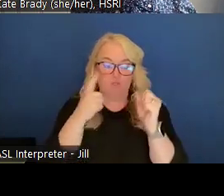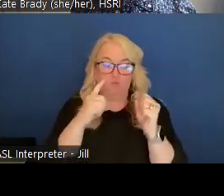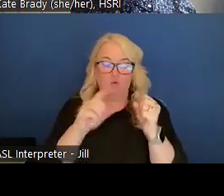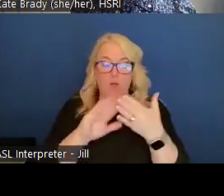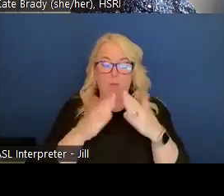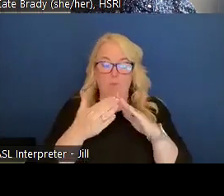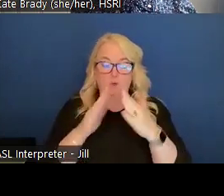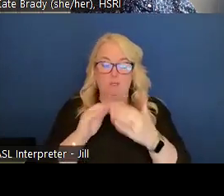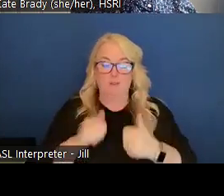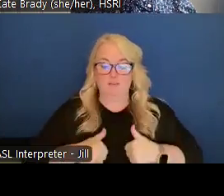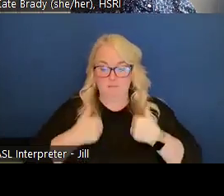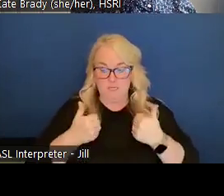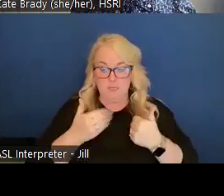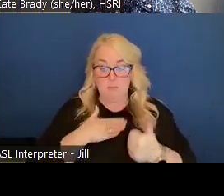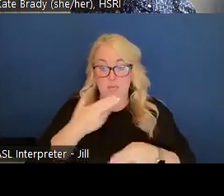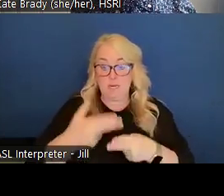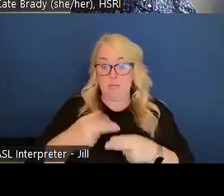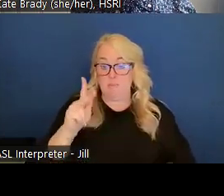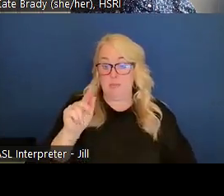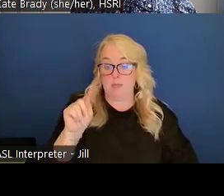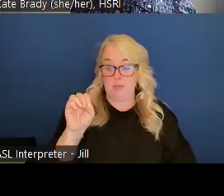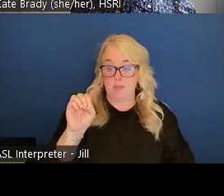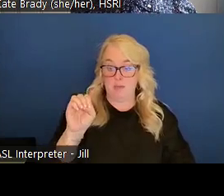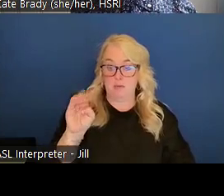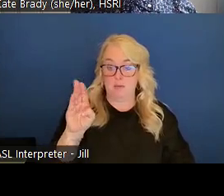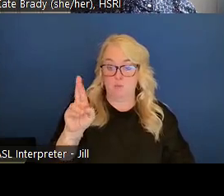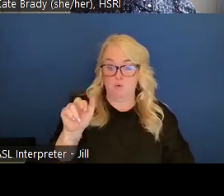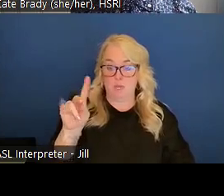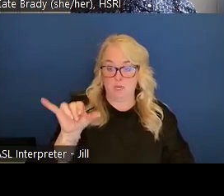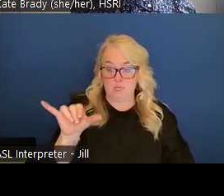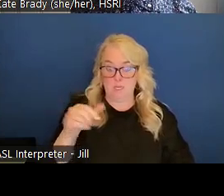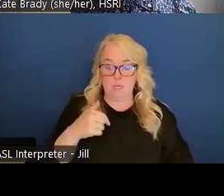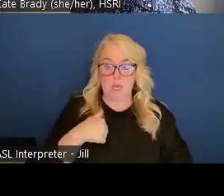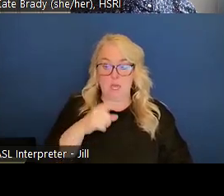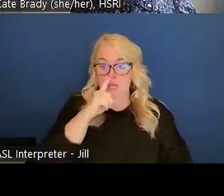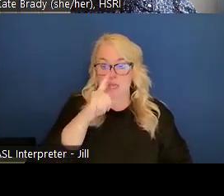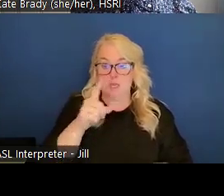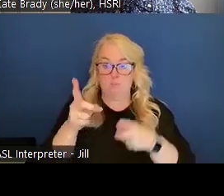Living (ACL). My name is Kate Brady, I co-direct this project